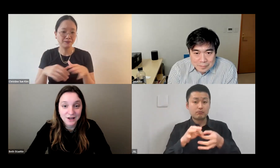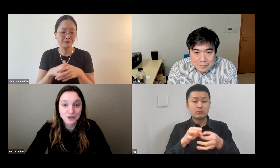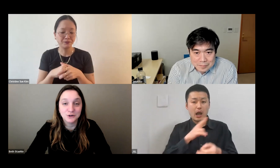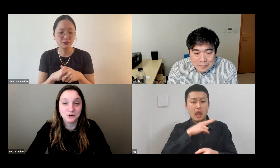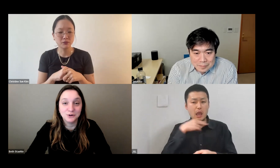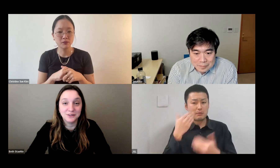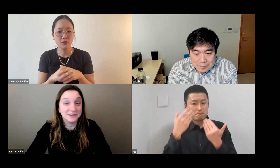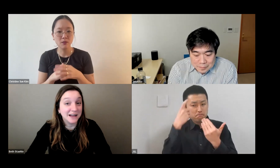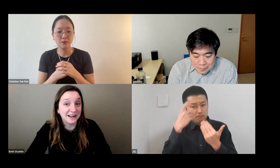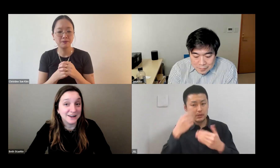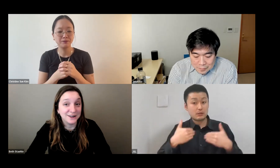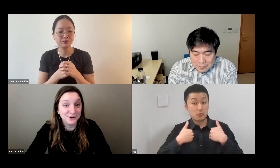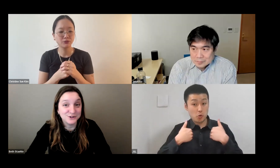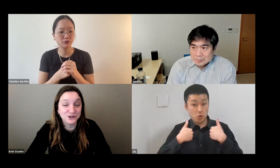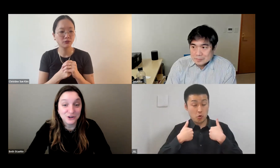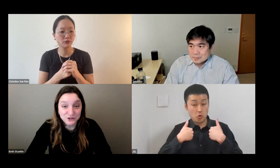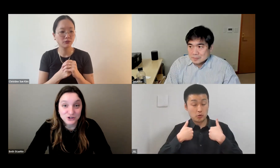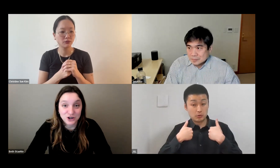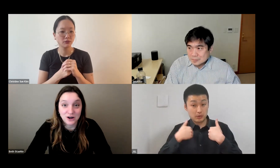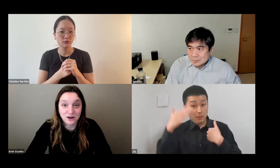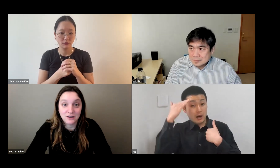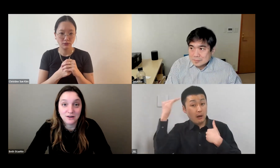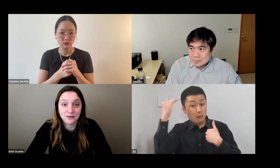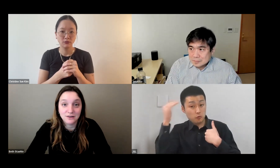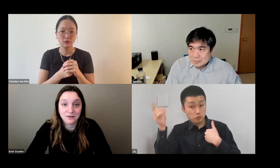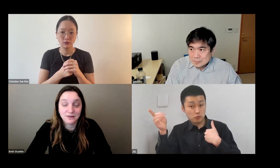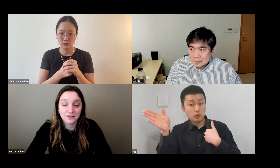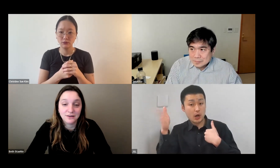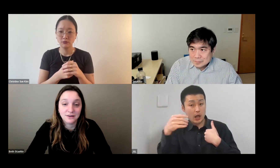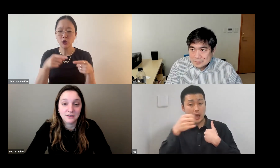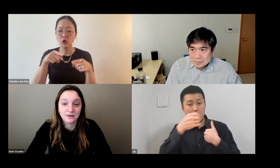So that had a huge culture shock.